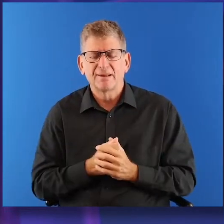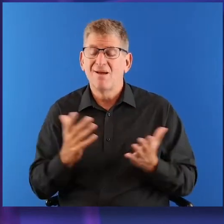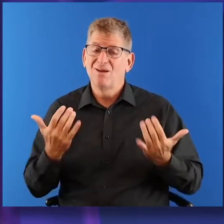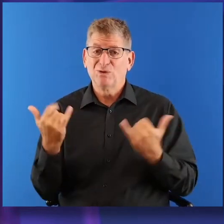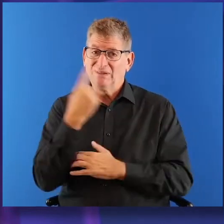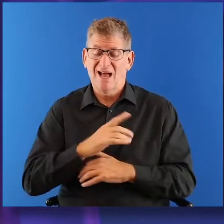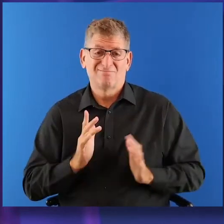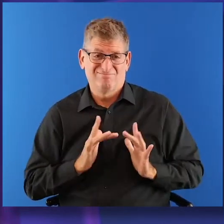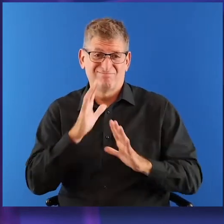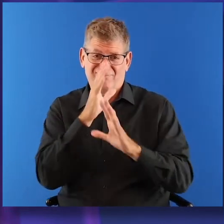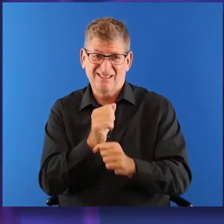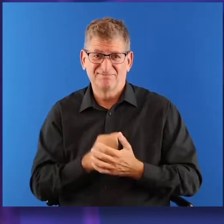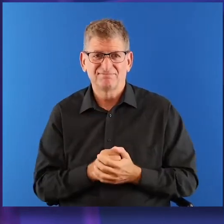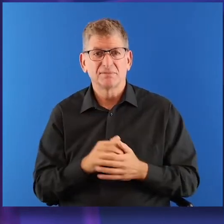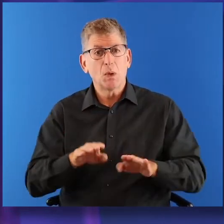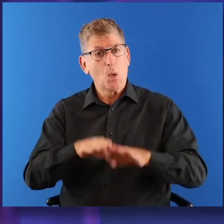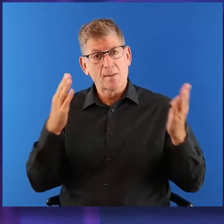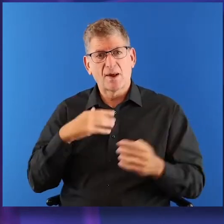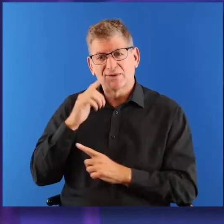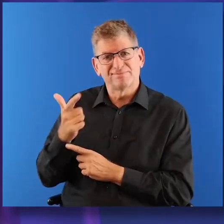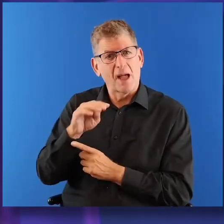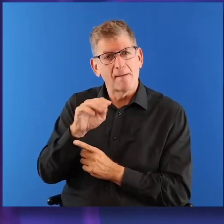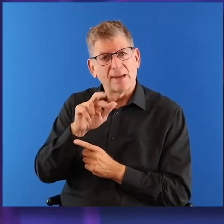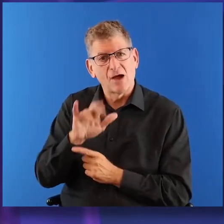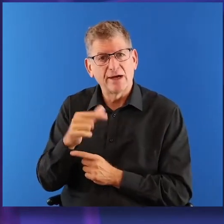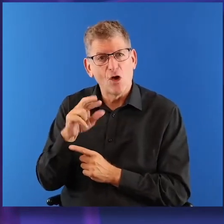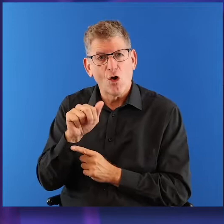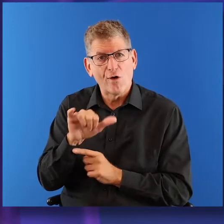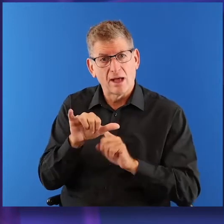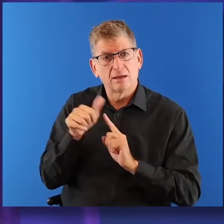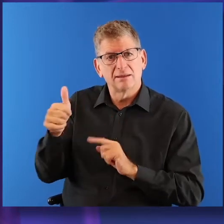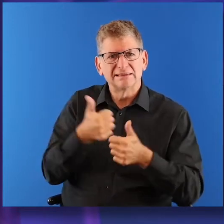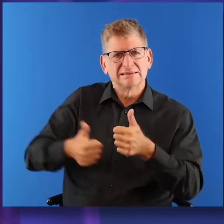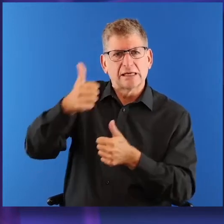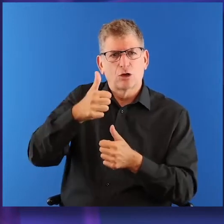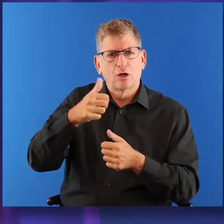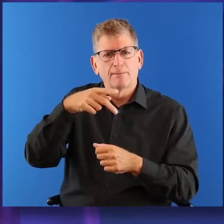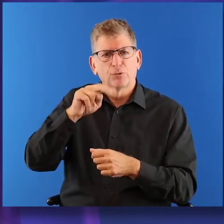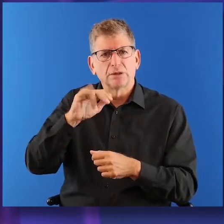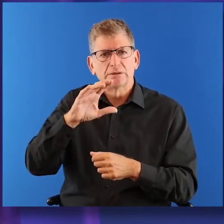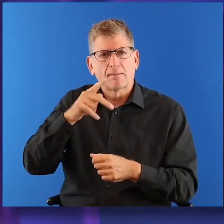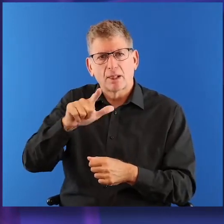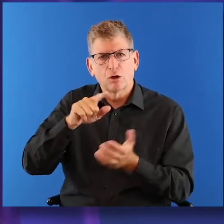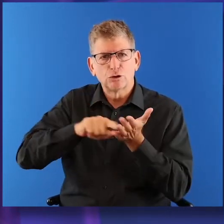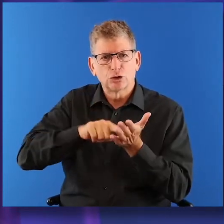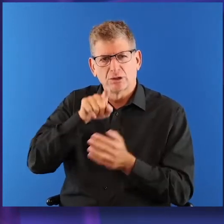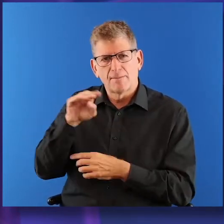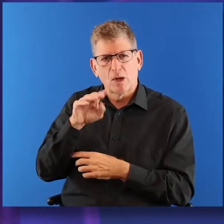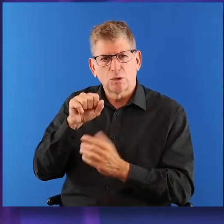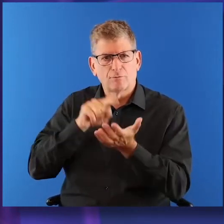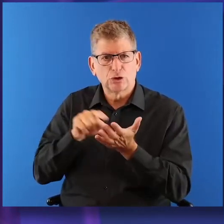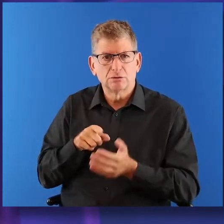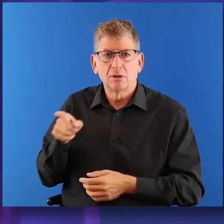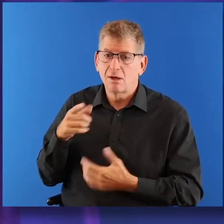a respected academic and MacArthur fellow, will lead the discussion about how we can ensure a more equitable access to care for all people,